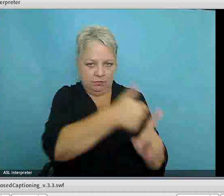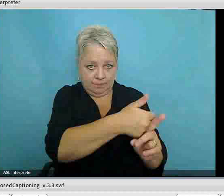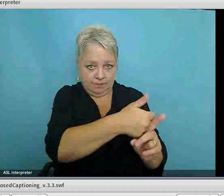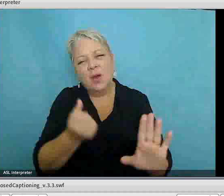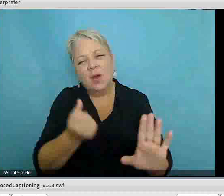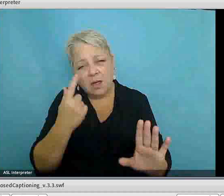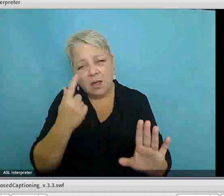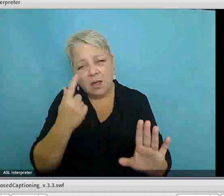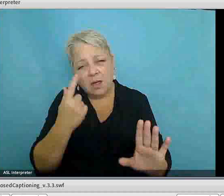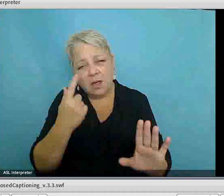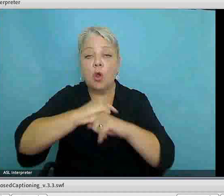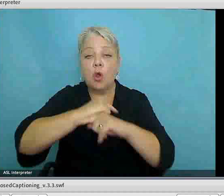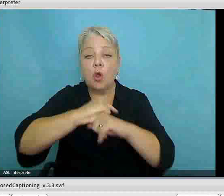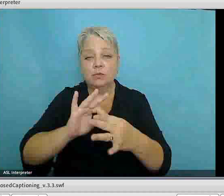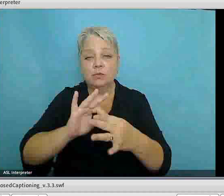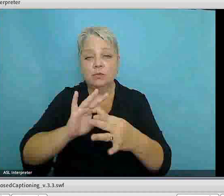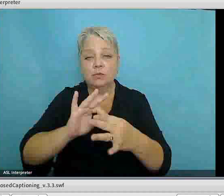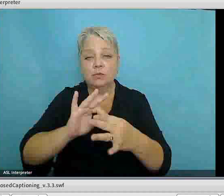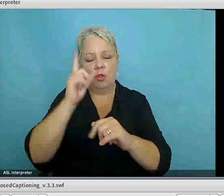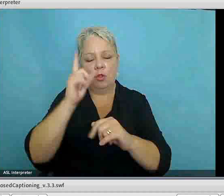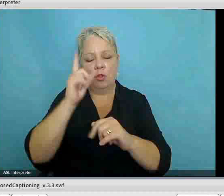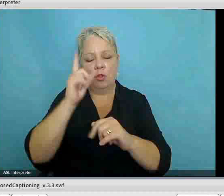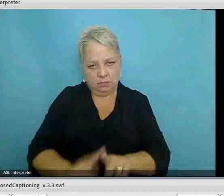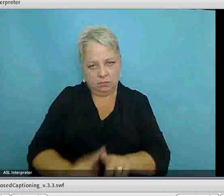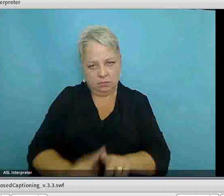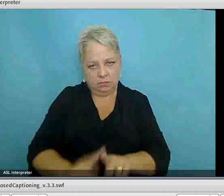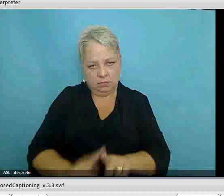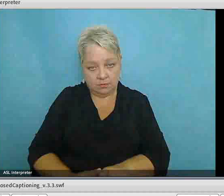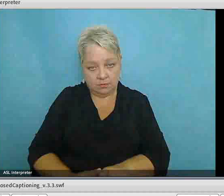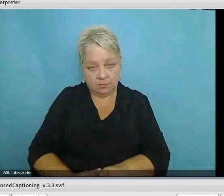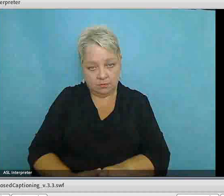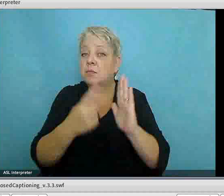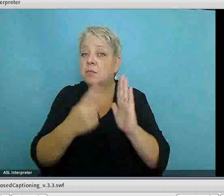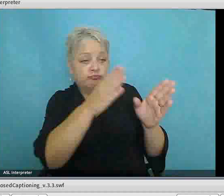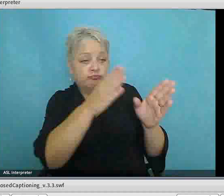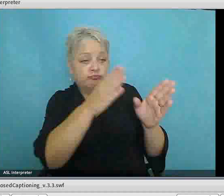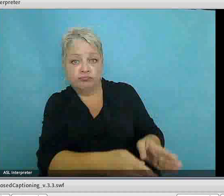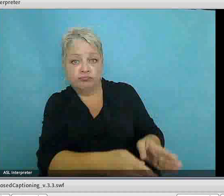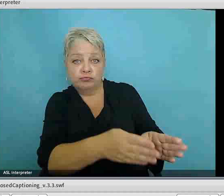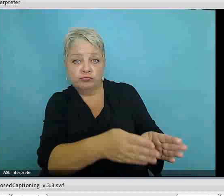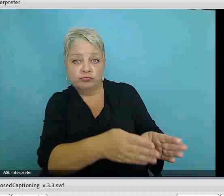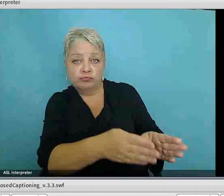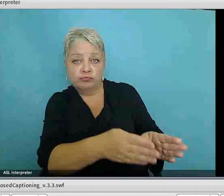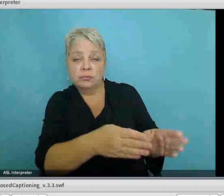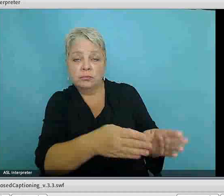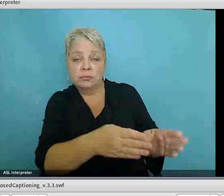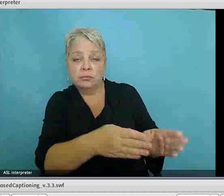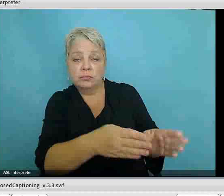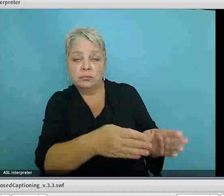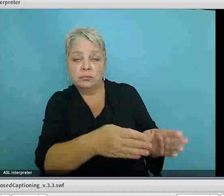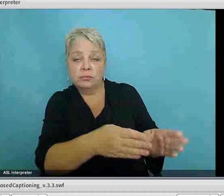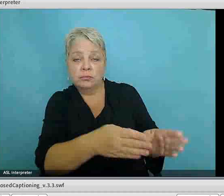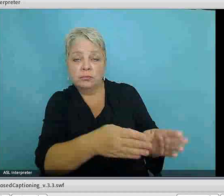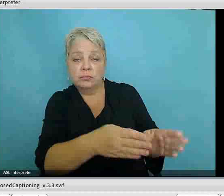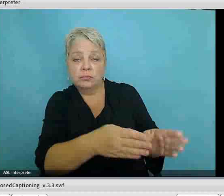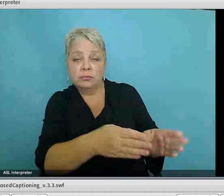choose -- they don't have a court-appointed guardian, but they can choose to have someone to help them or to act on their behalf.